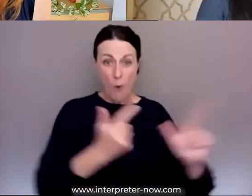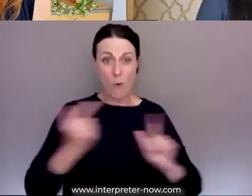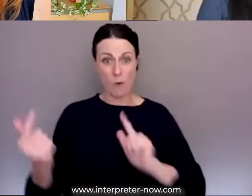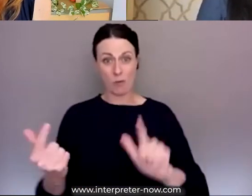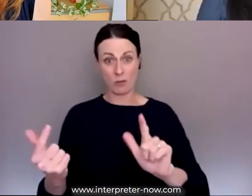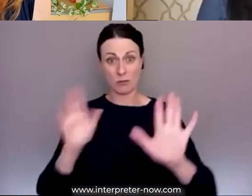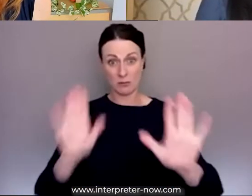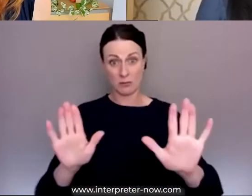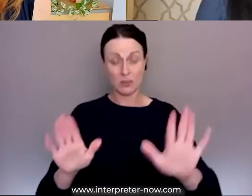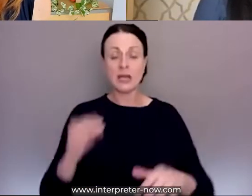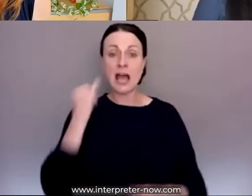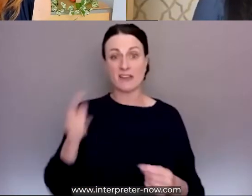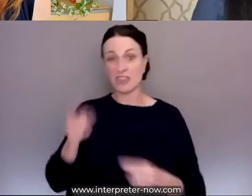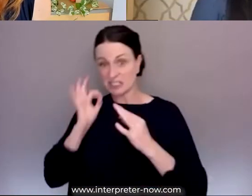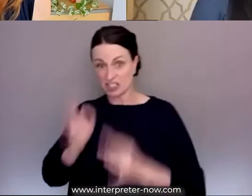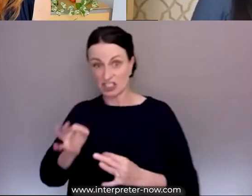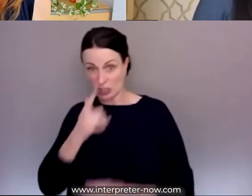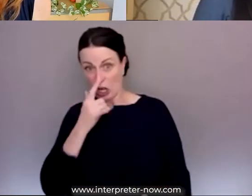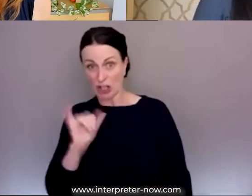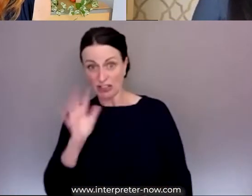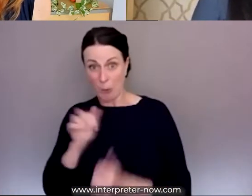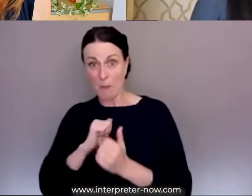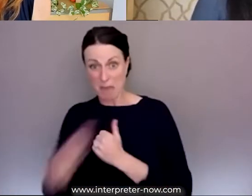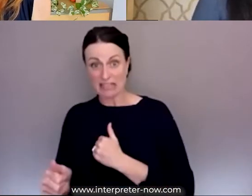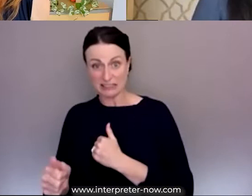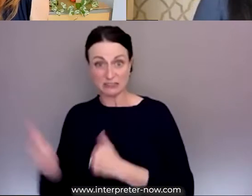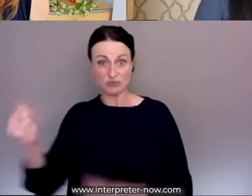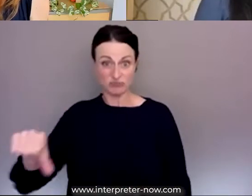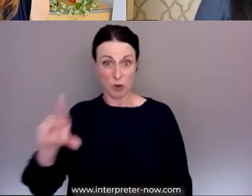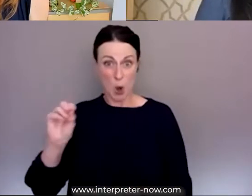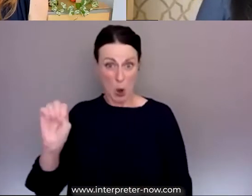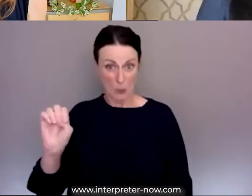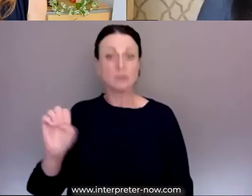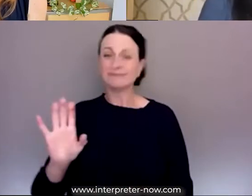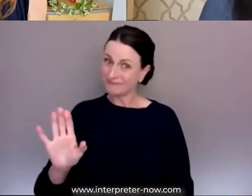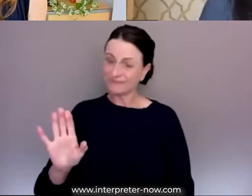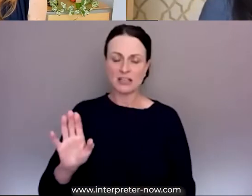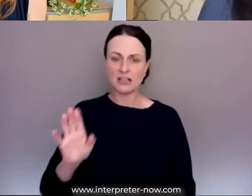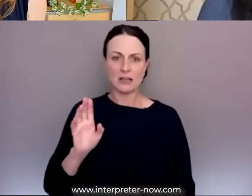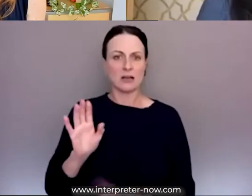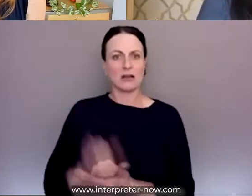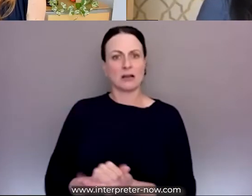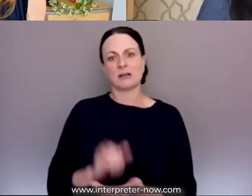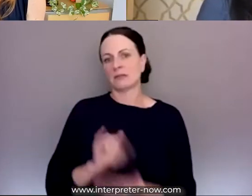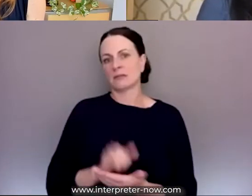If this decision does come to pass, which it looks like it will, that can't be possible in the future we're building.